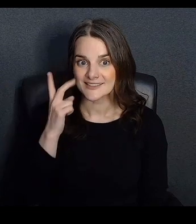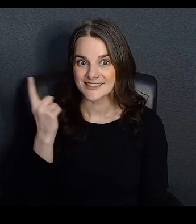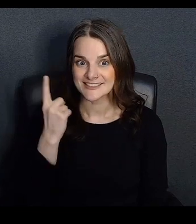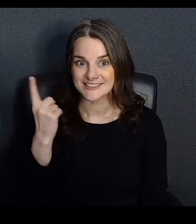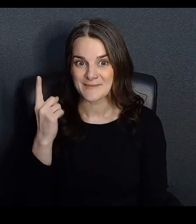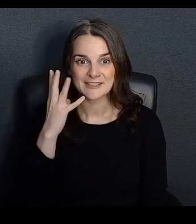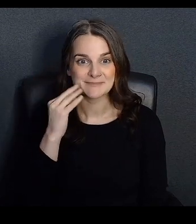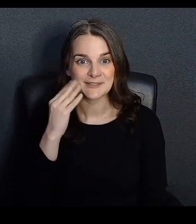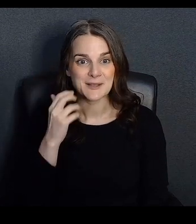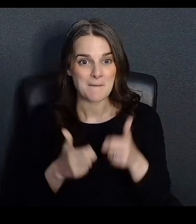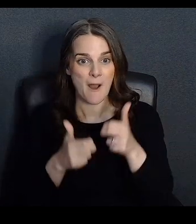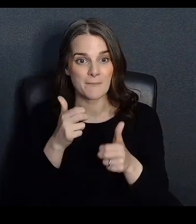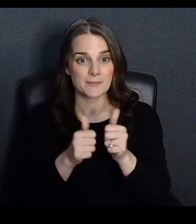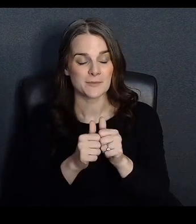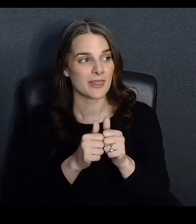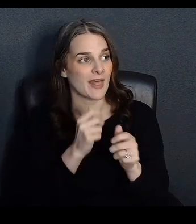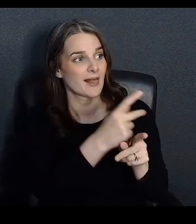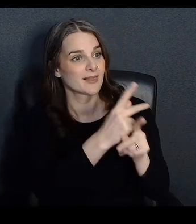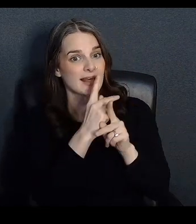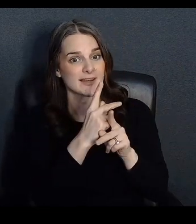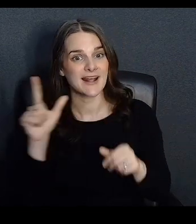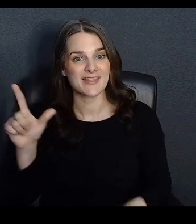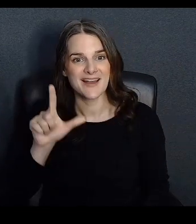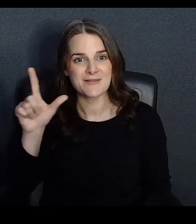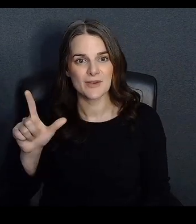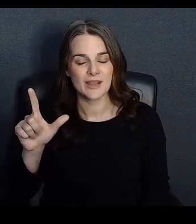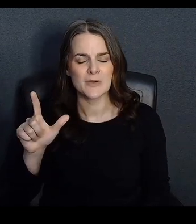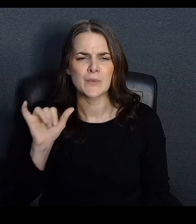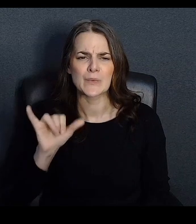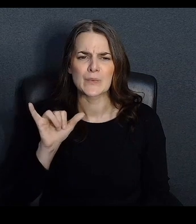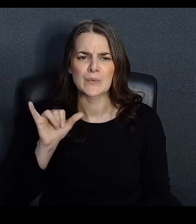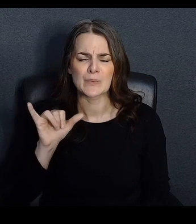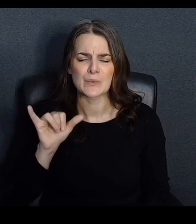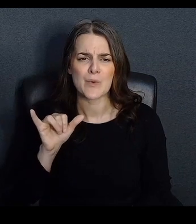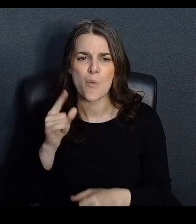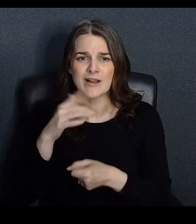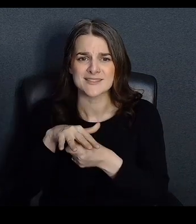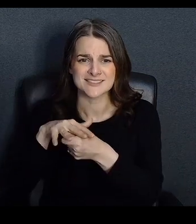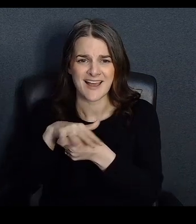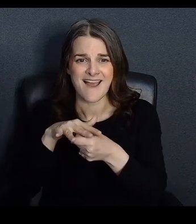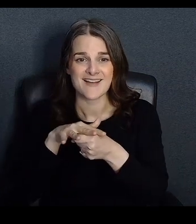I see that someone was experiencing some problems with the lending library site.